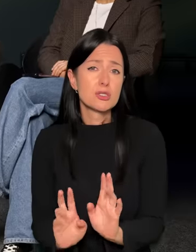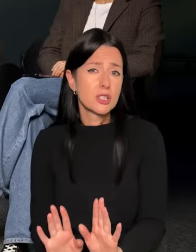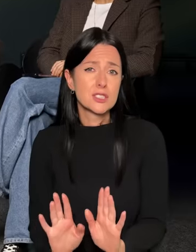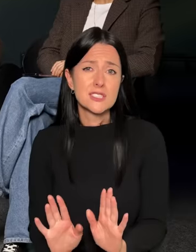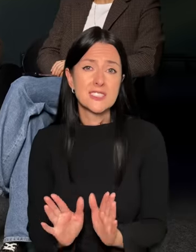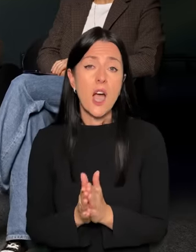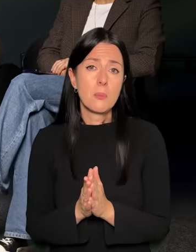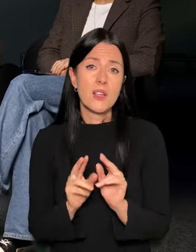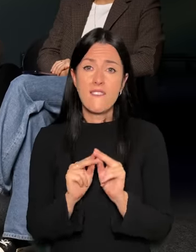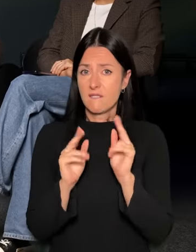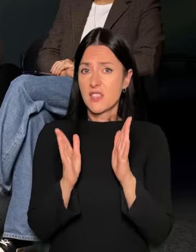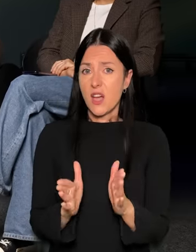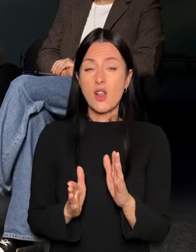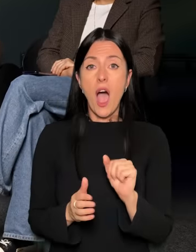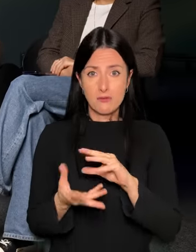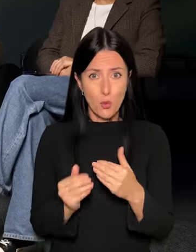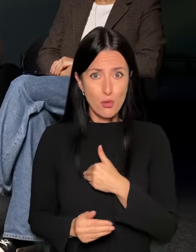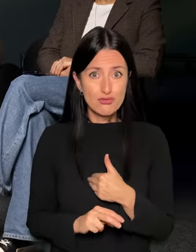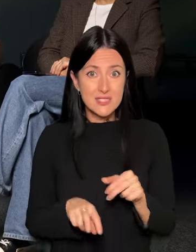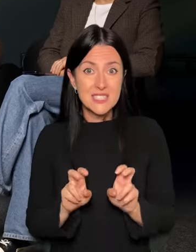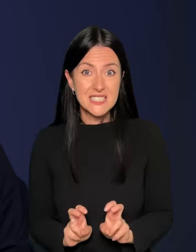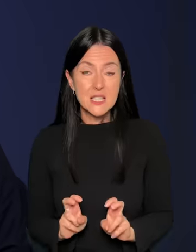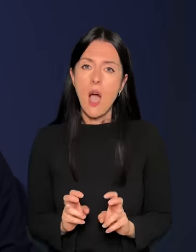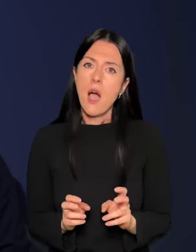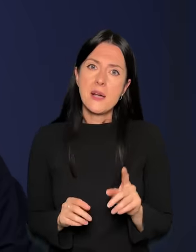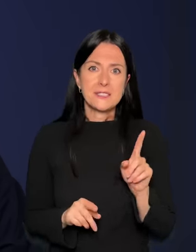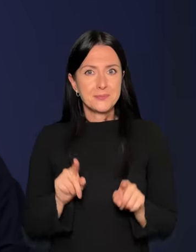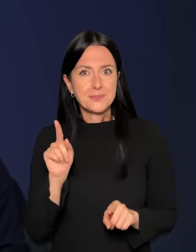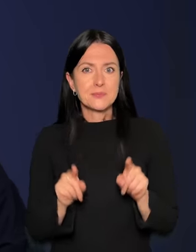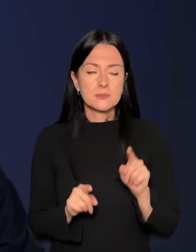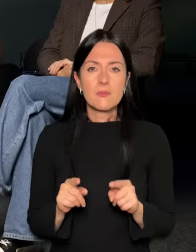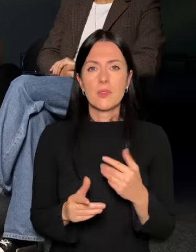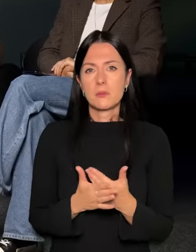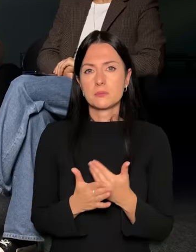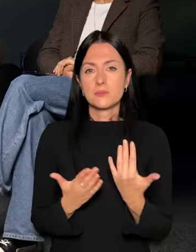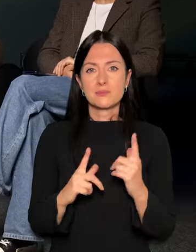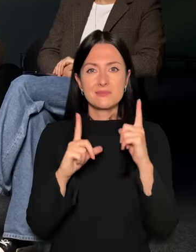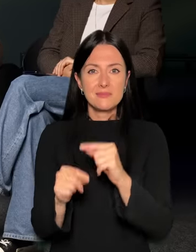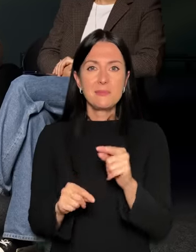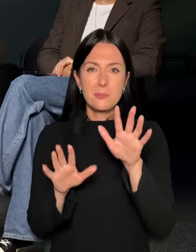But frankly, do you want to sit down? Well, when you're driving, for example, to Lysova,